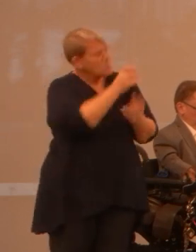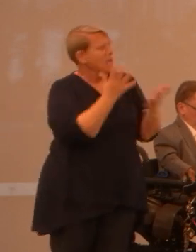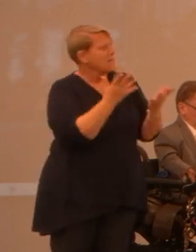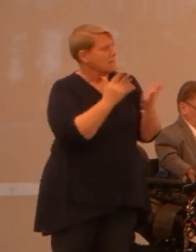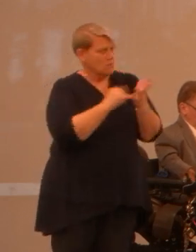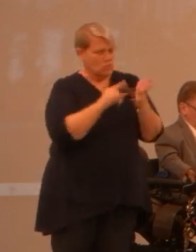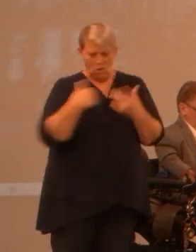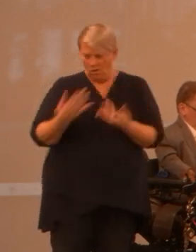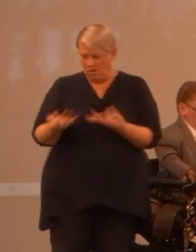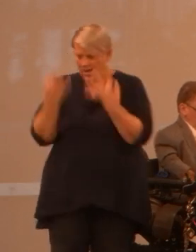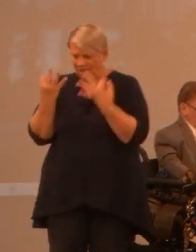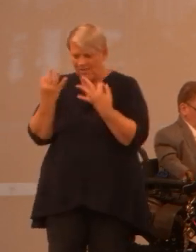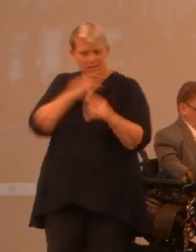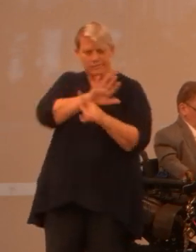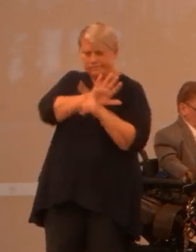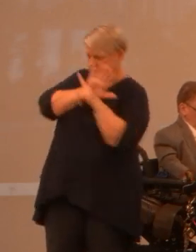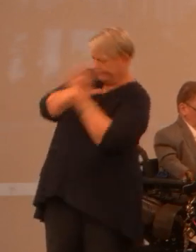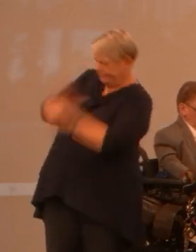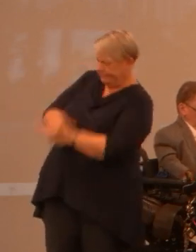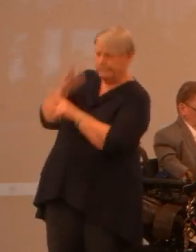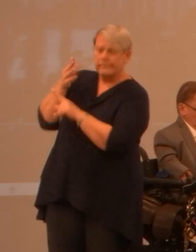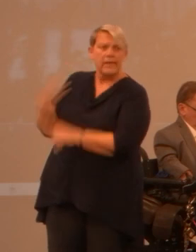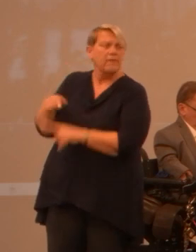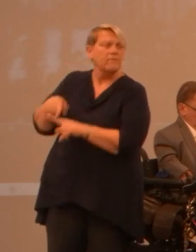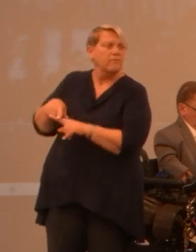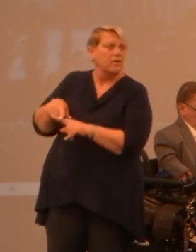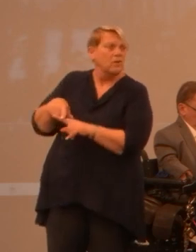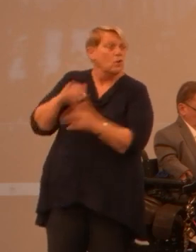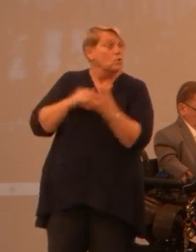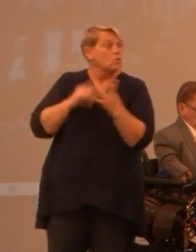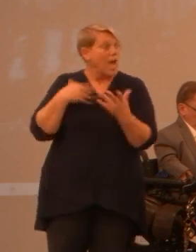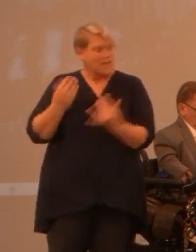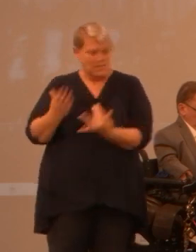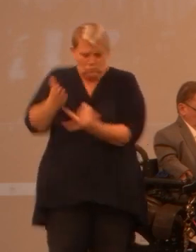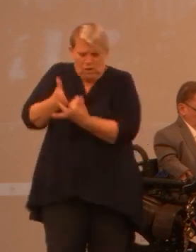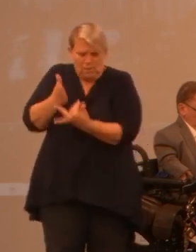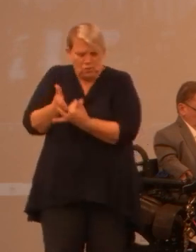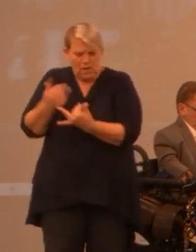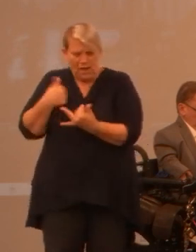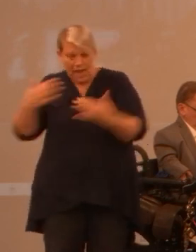no say in how that land was divided up. We had disruption to our health system,